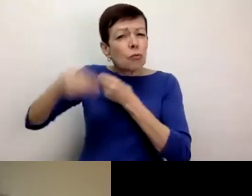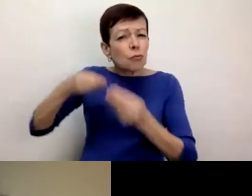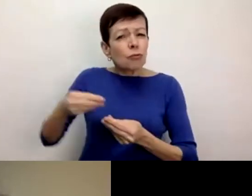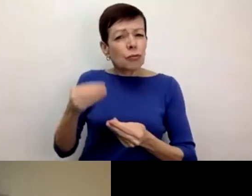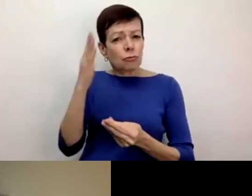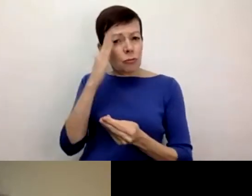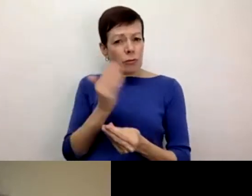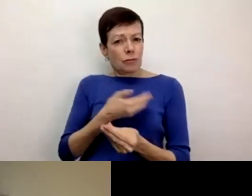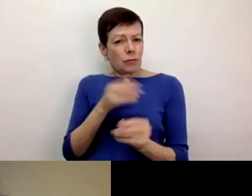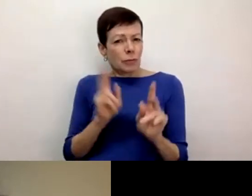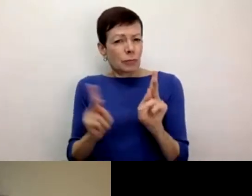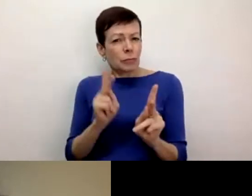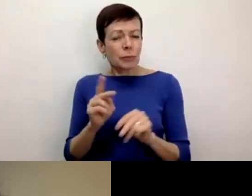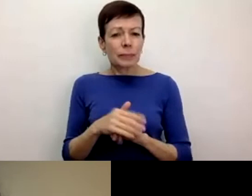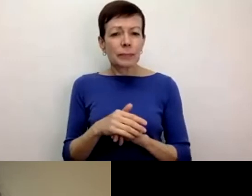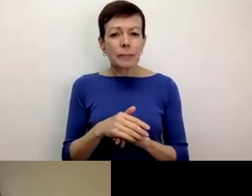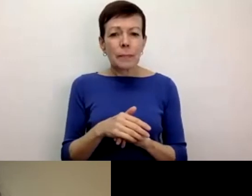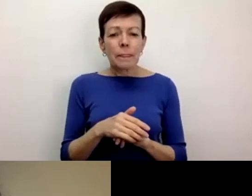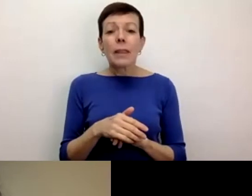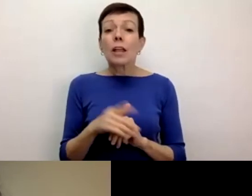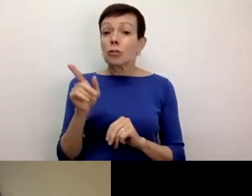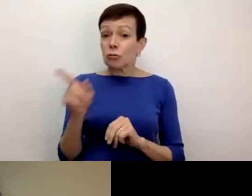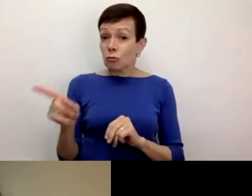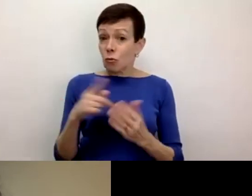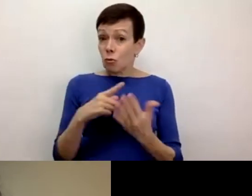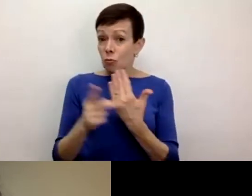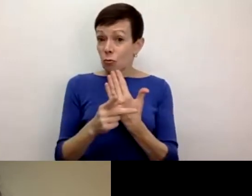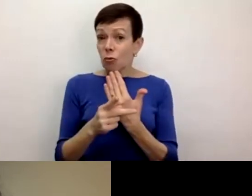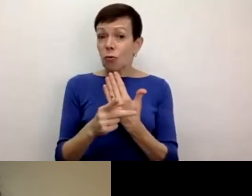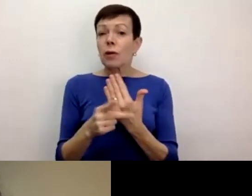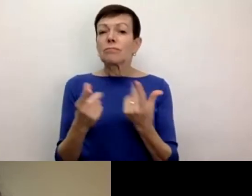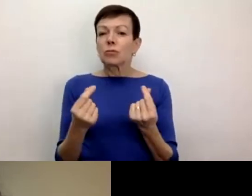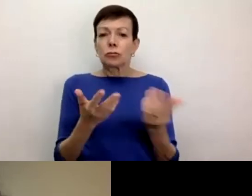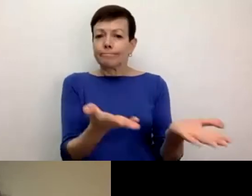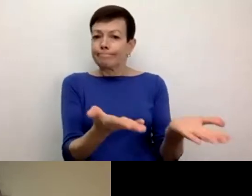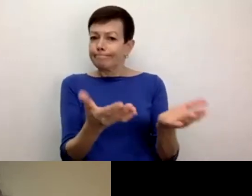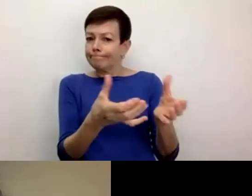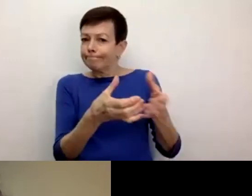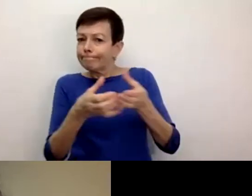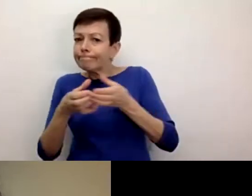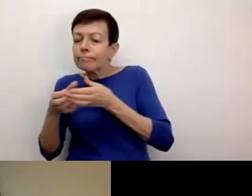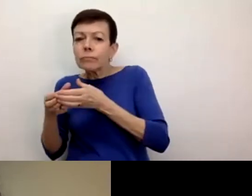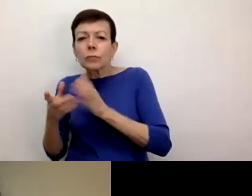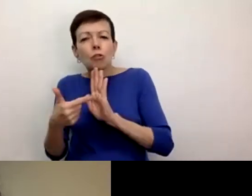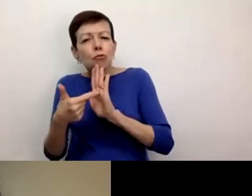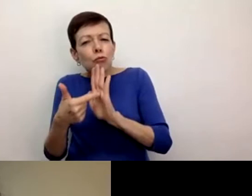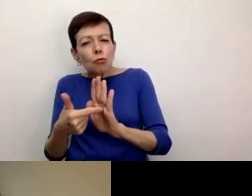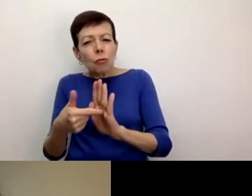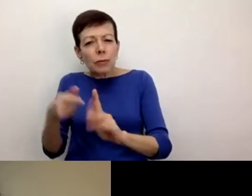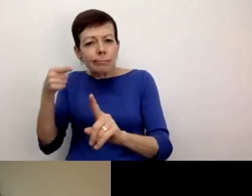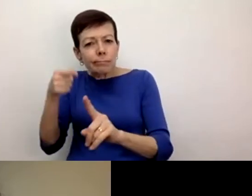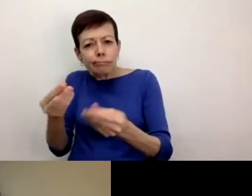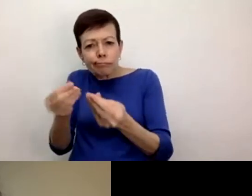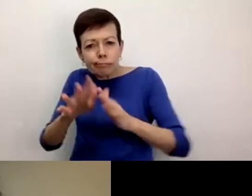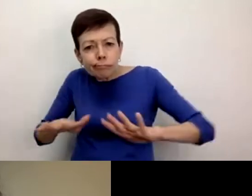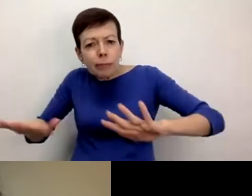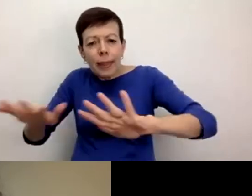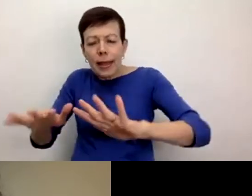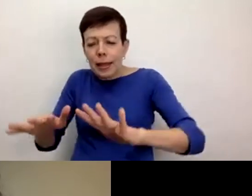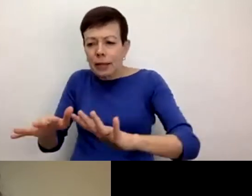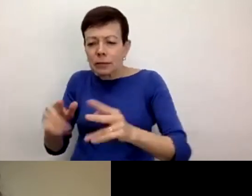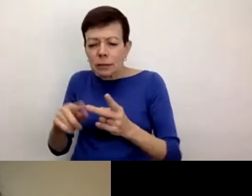And how taking them out onto the land to show them specific sites and what plants to pick,